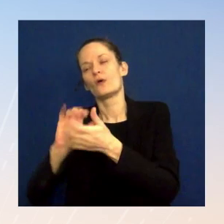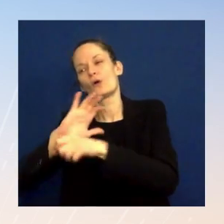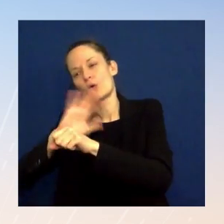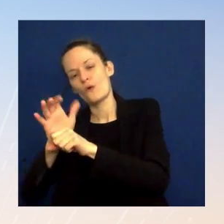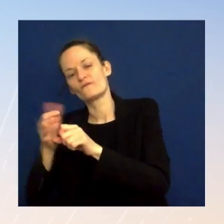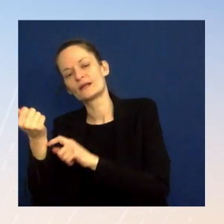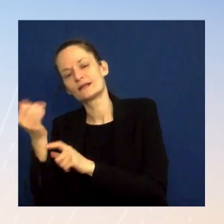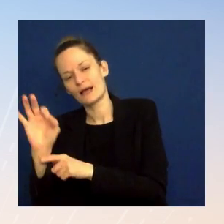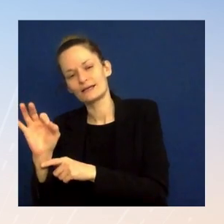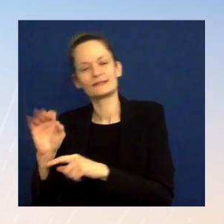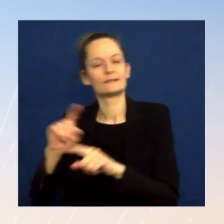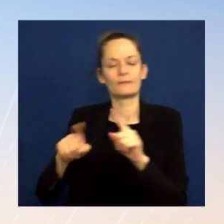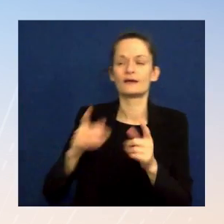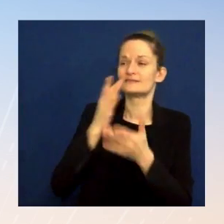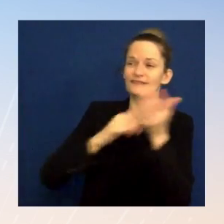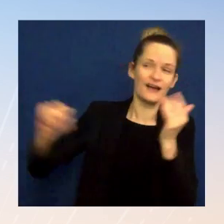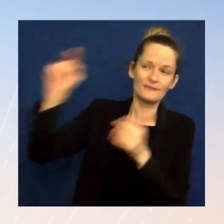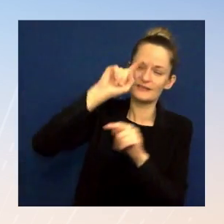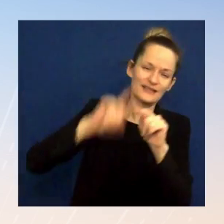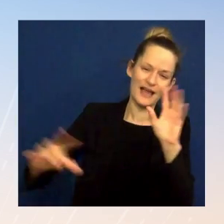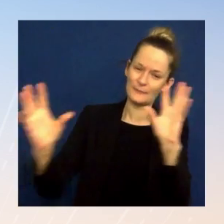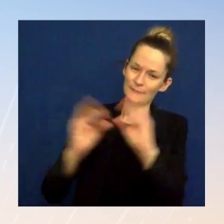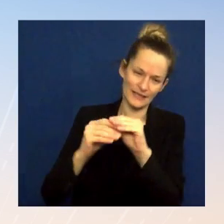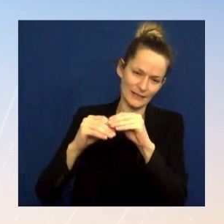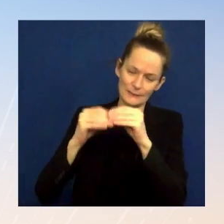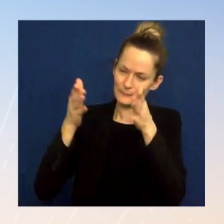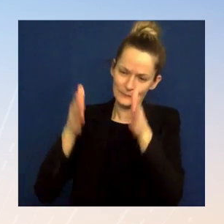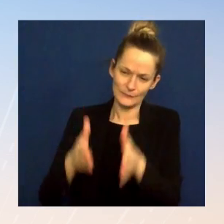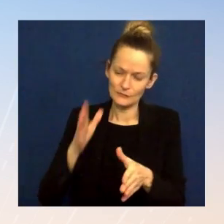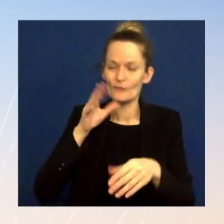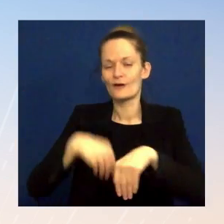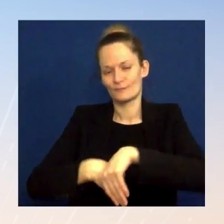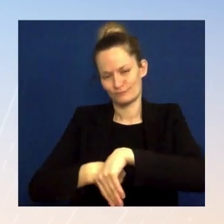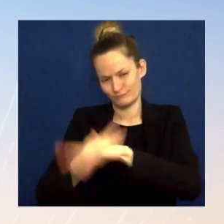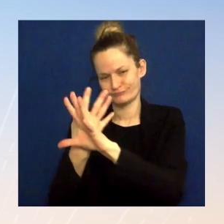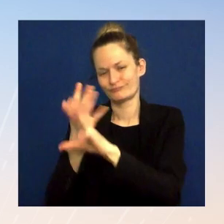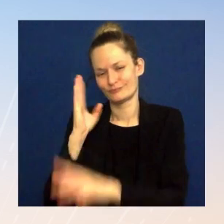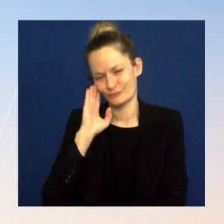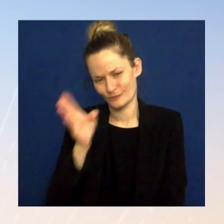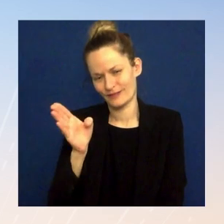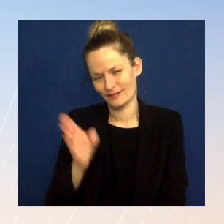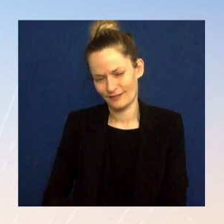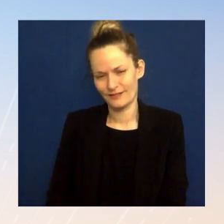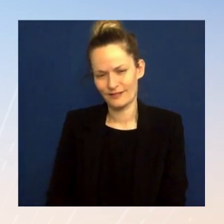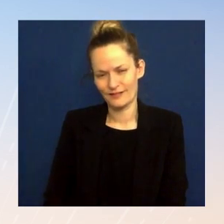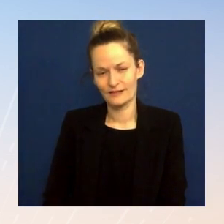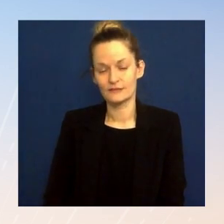going to Virginia tonight. Obviously, the Vice President is going to be adding another stop on Friday. Is the President surprised how close this race